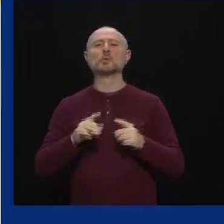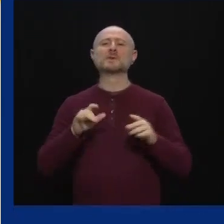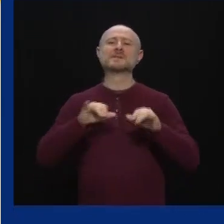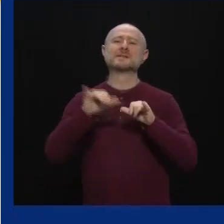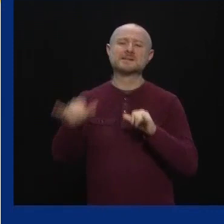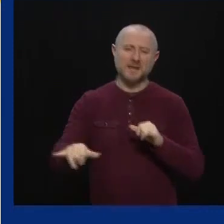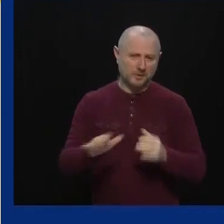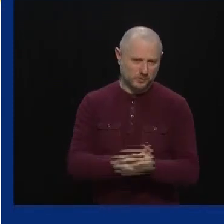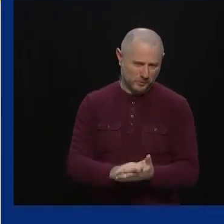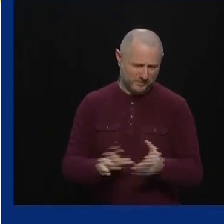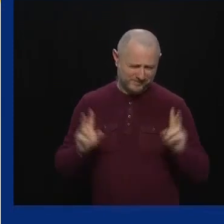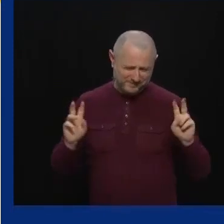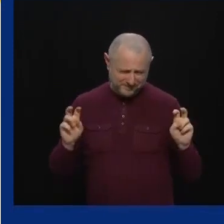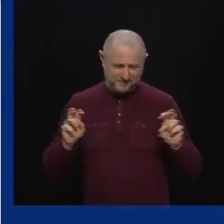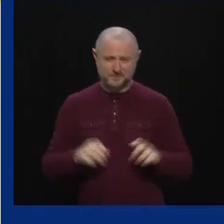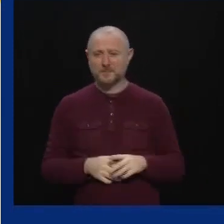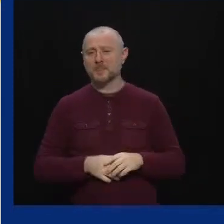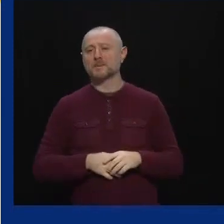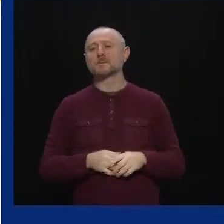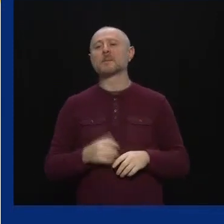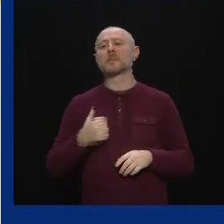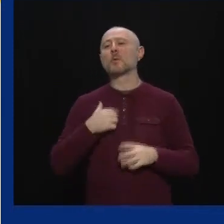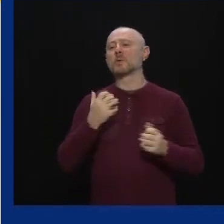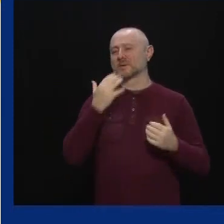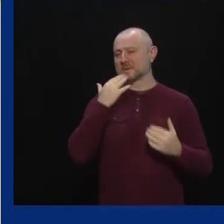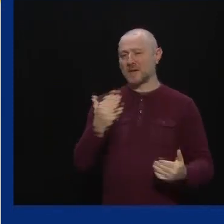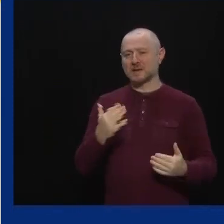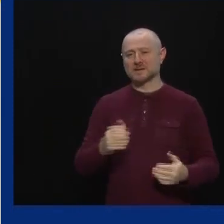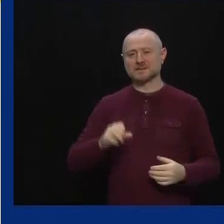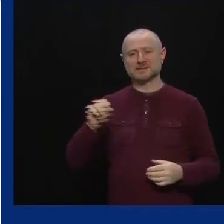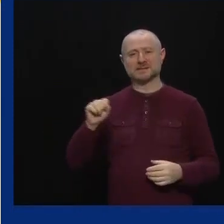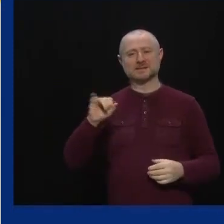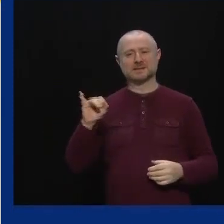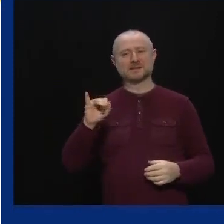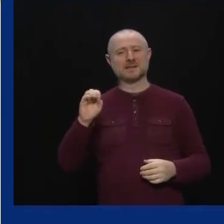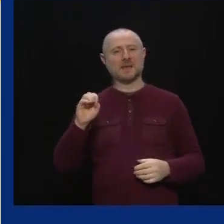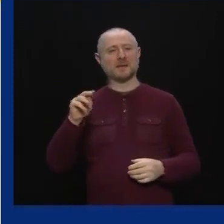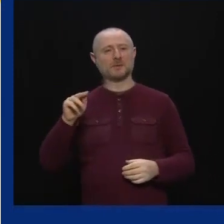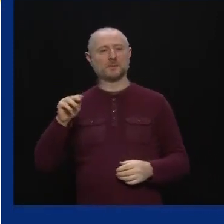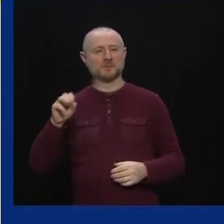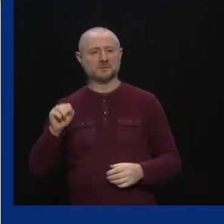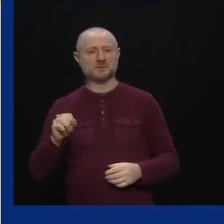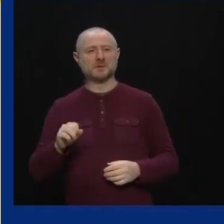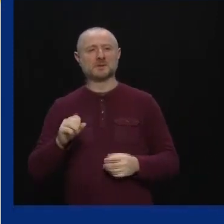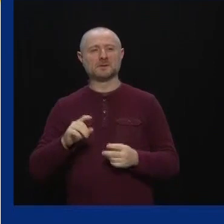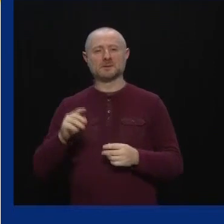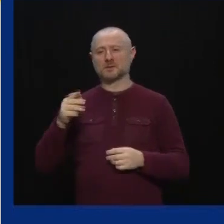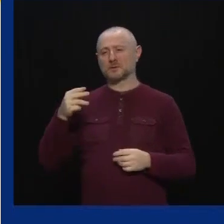O, THEY GIVE THEM TEST KITS AT SCHOOL, TEST AT HOME, TEST NEGATIVE, BACK TO SCHOOL.